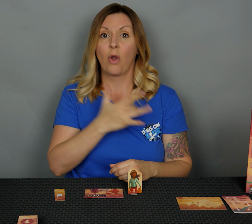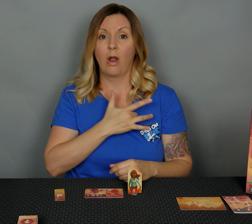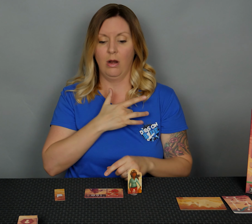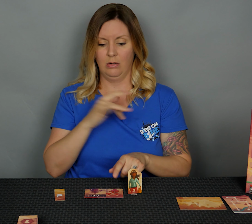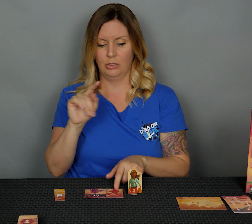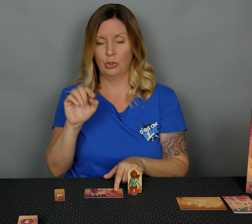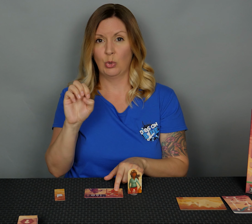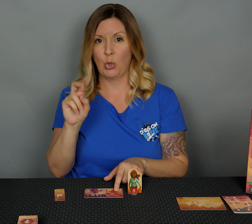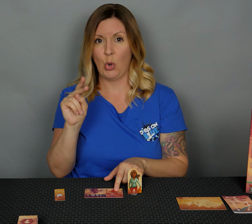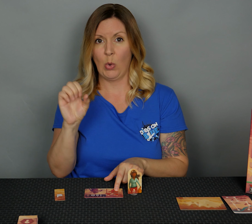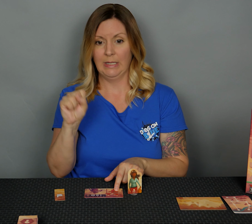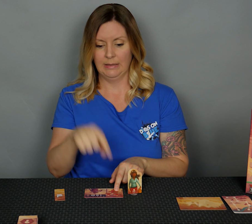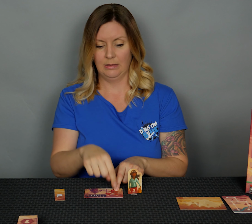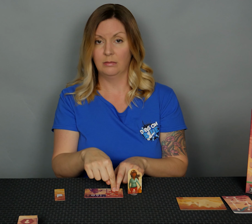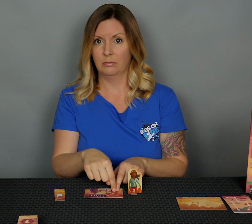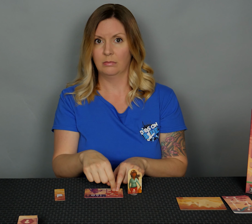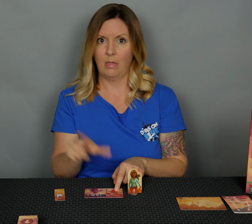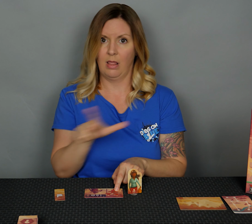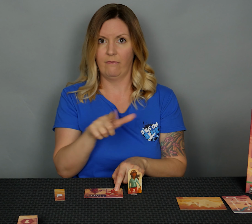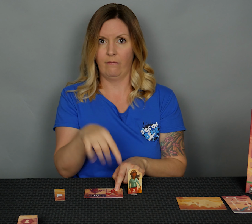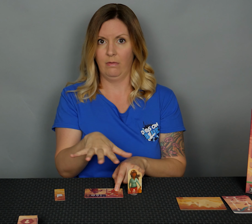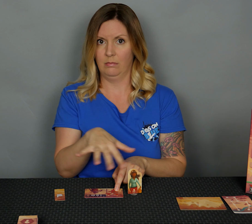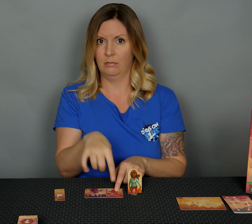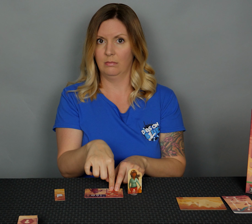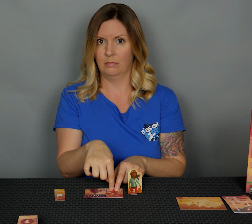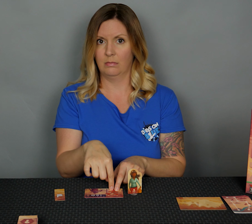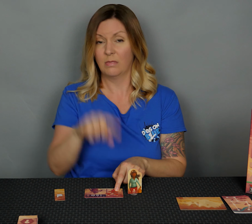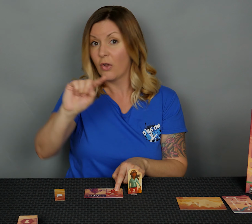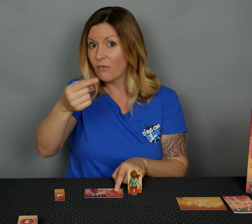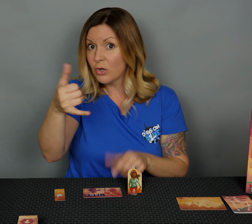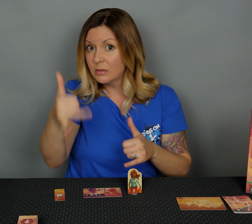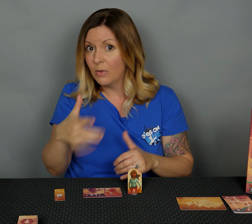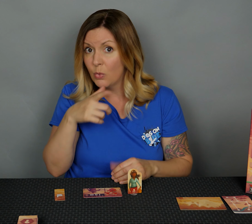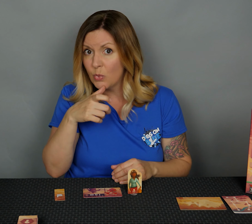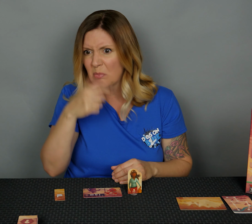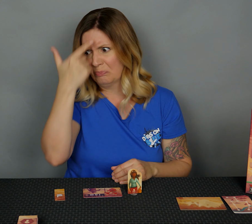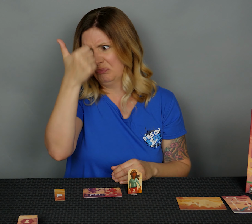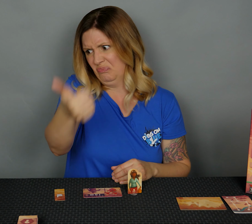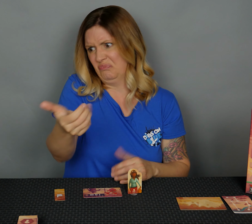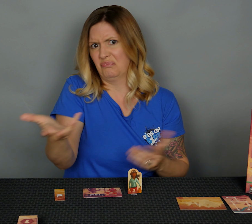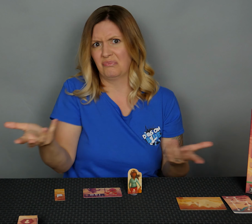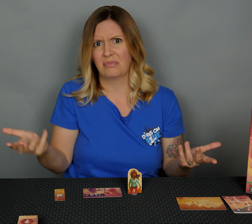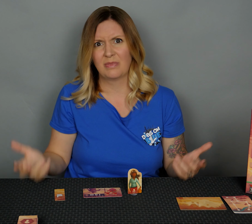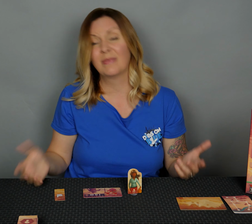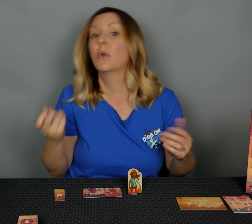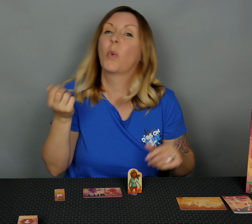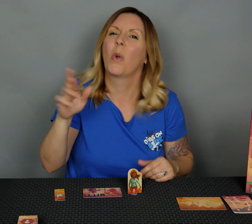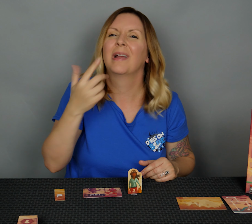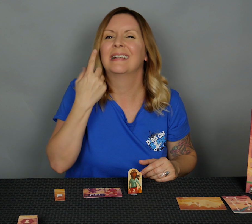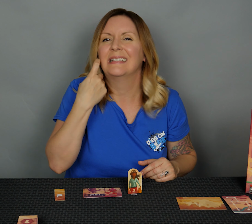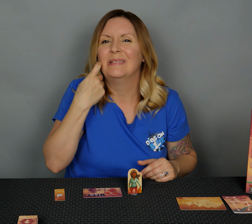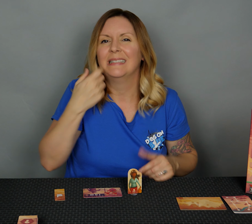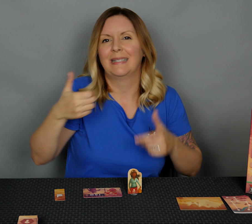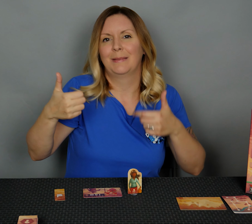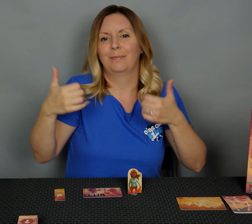Place 4 heart tokens on the left area of the character card. Then, decide who goes first.